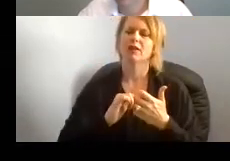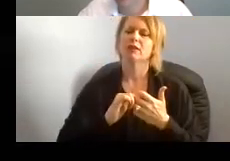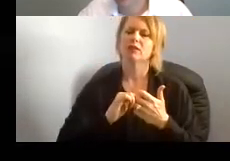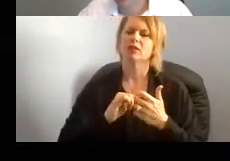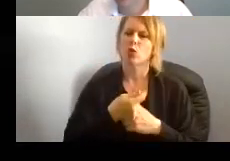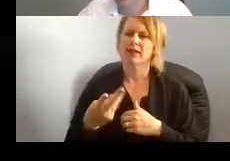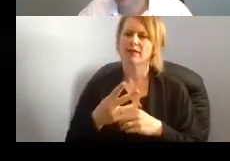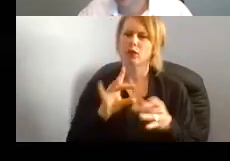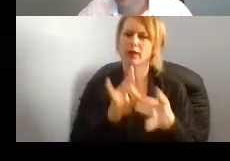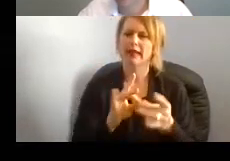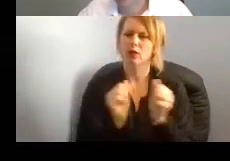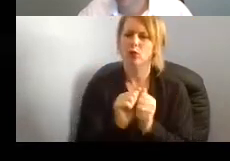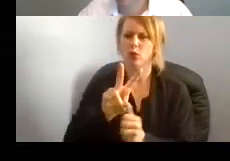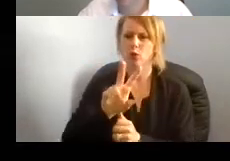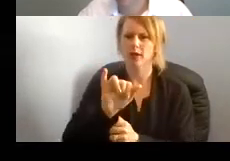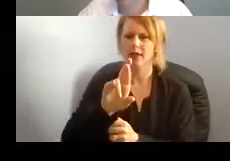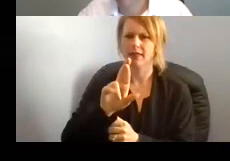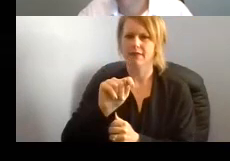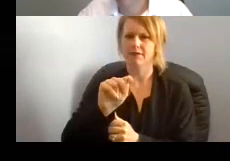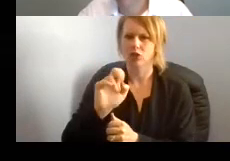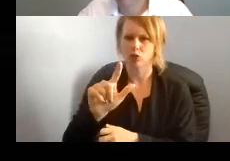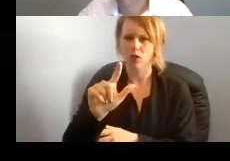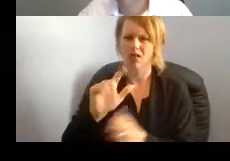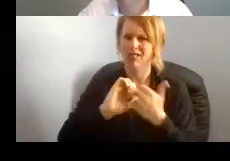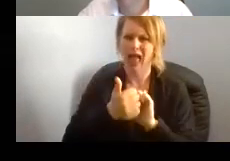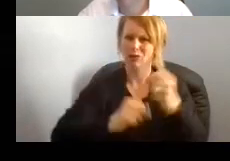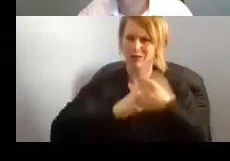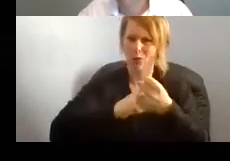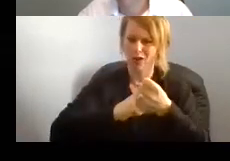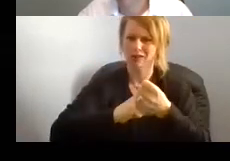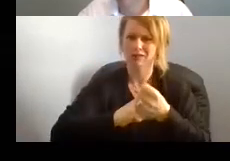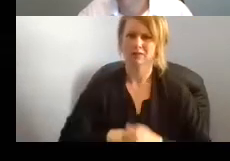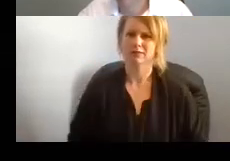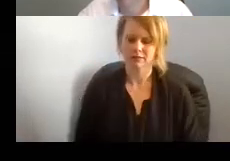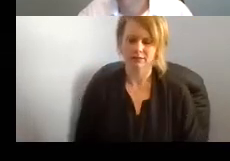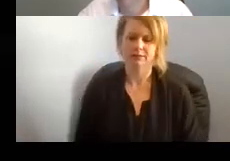Are there systems that people put in place, or procedures, like having a request for assistance form? Particularly over the summer,